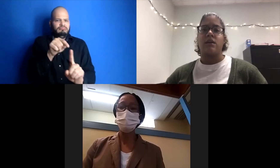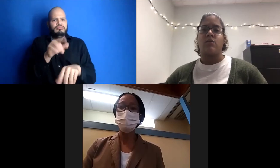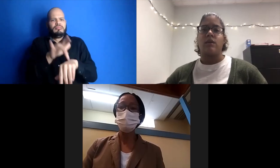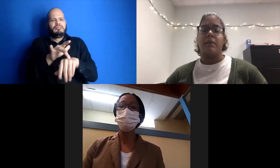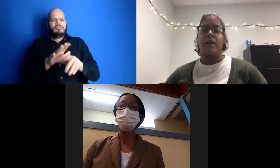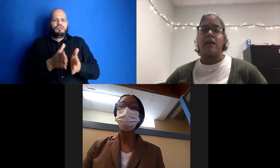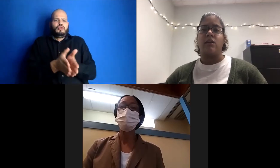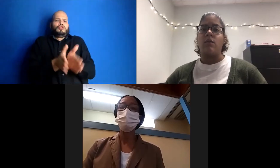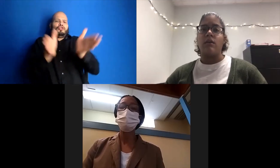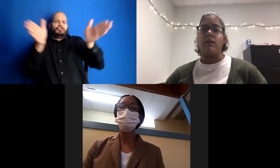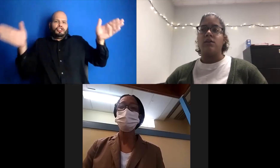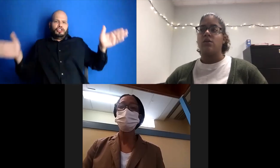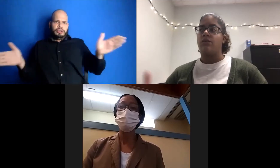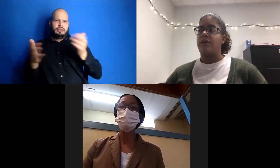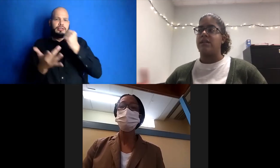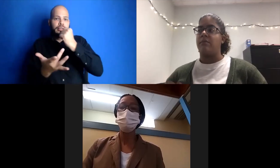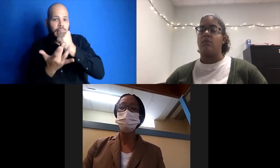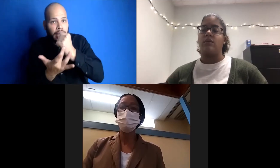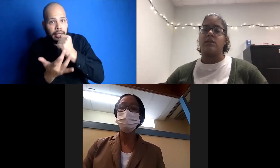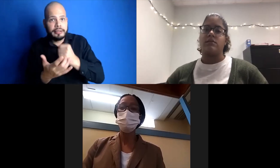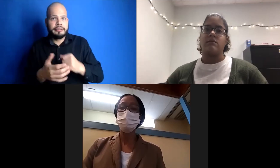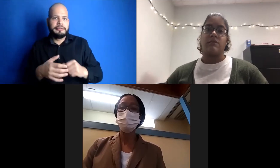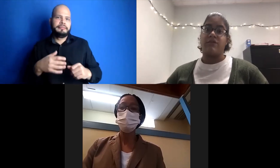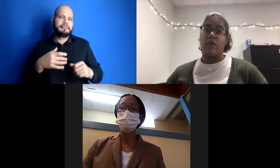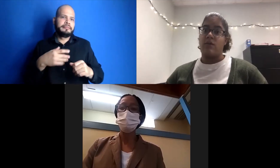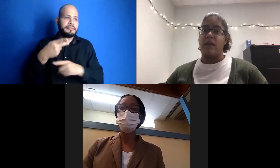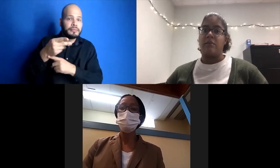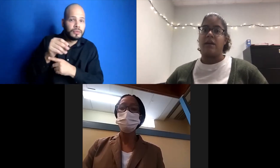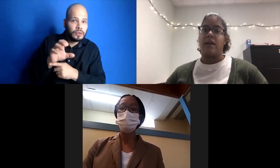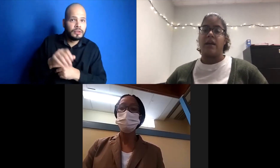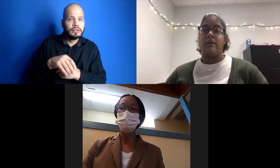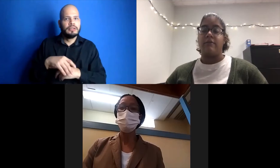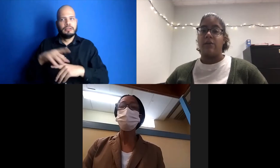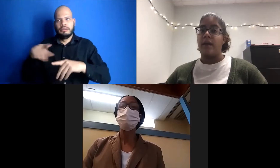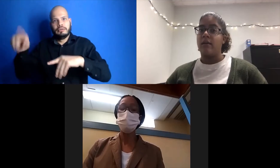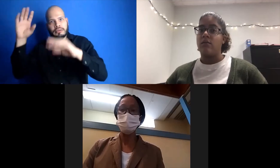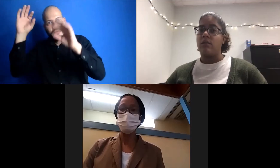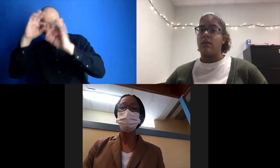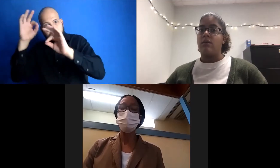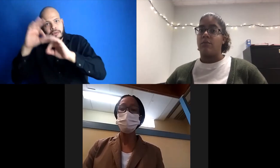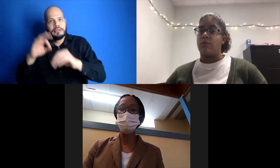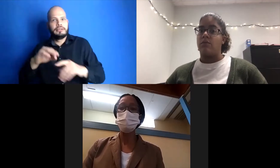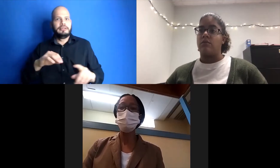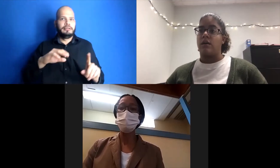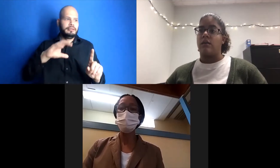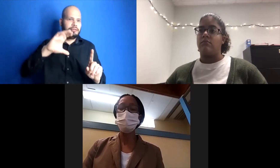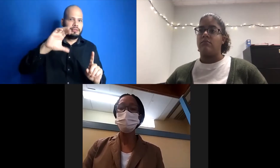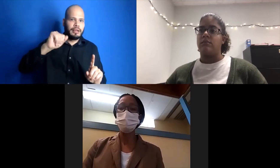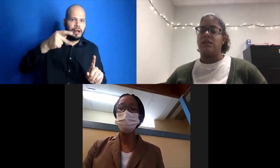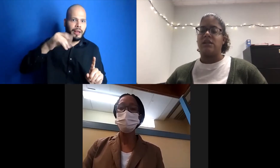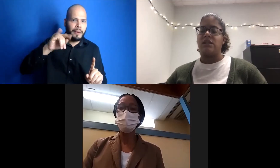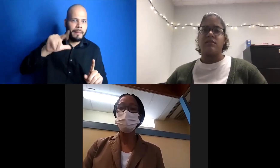we may not know of so for example with this phone that I'm getting I found out through um Denise I